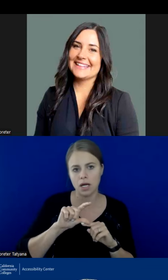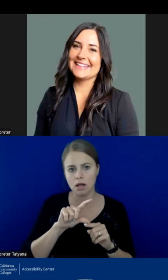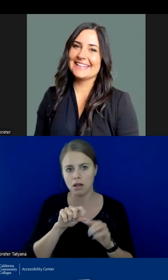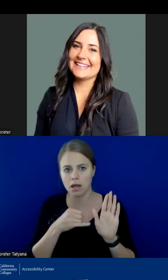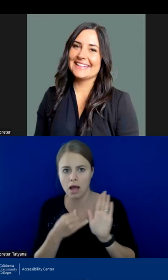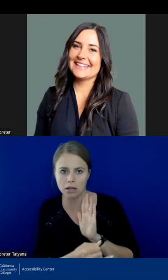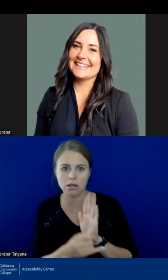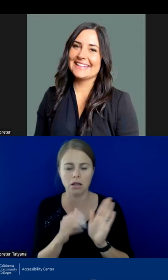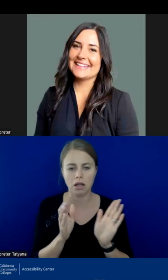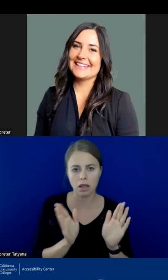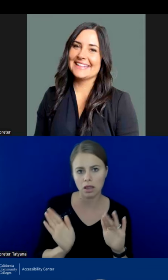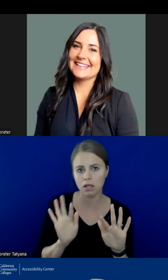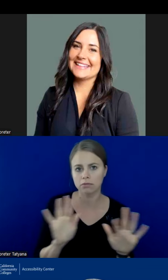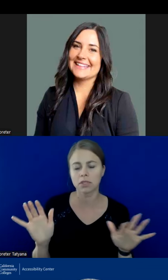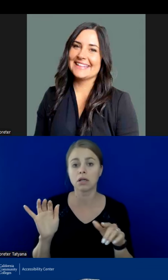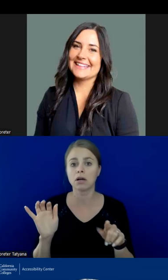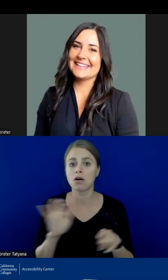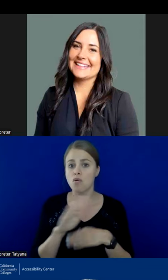And guess what that just all visual means.